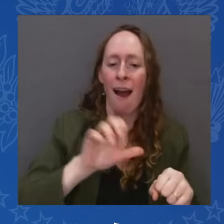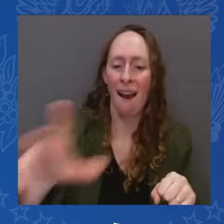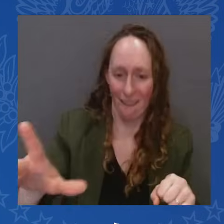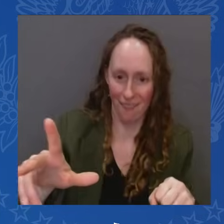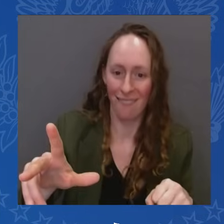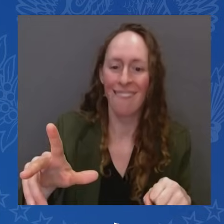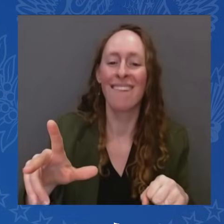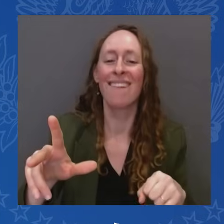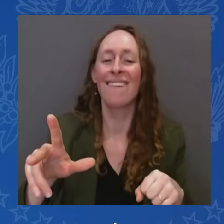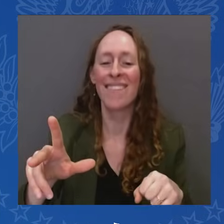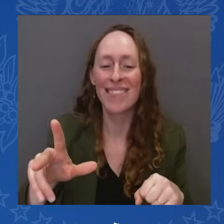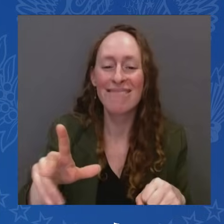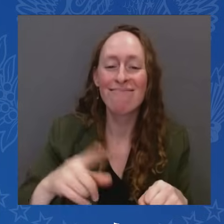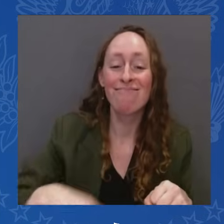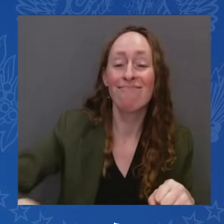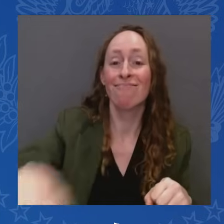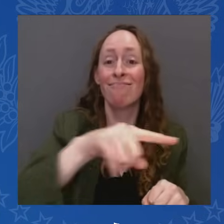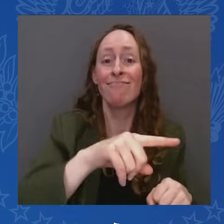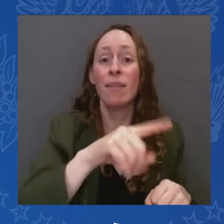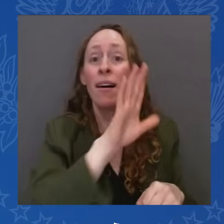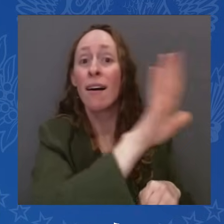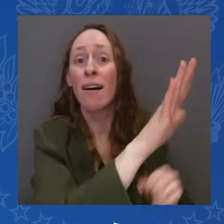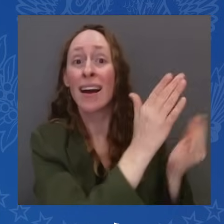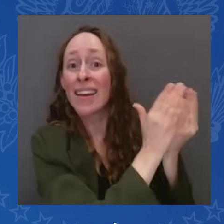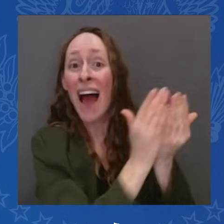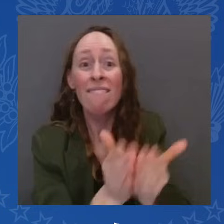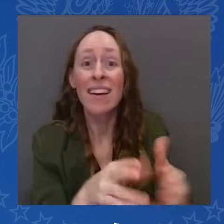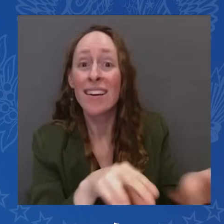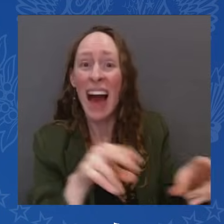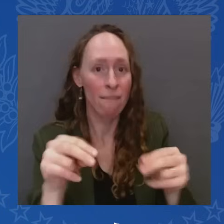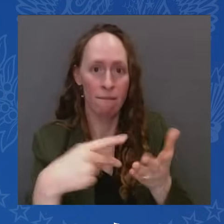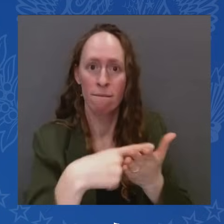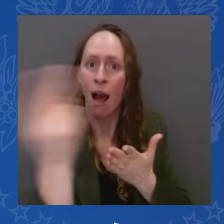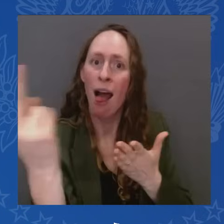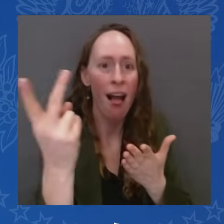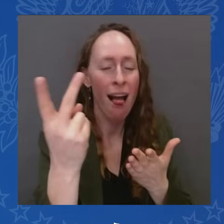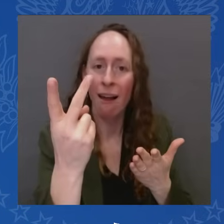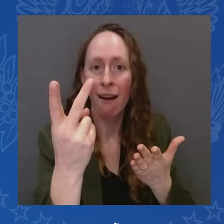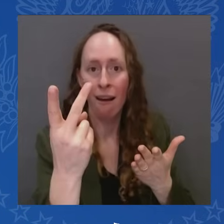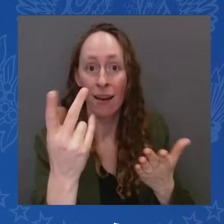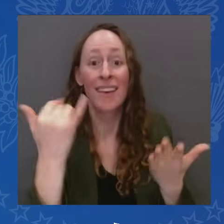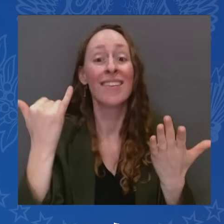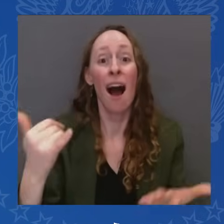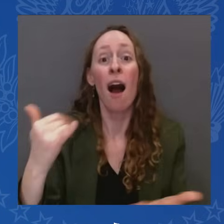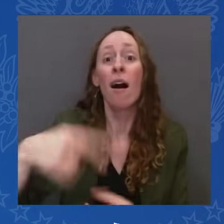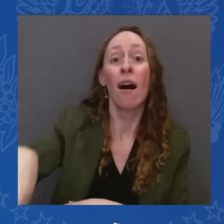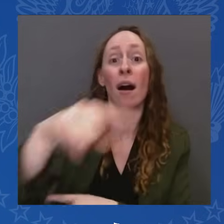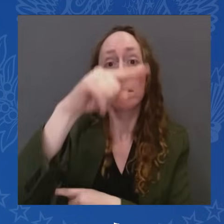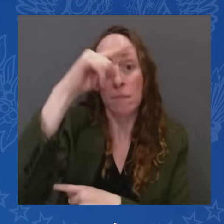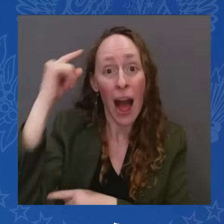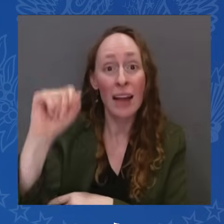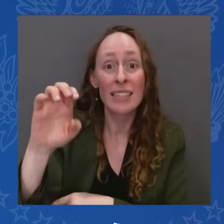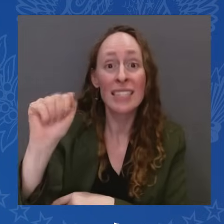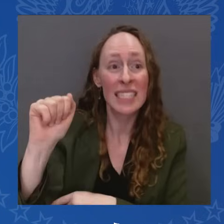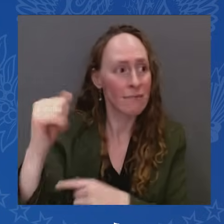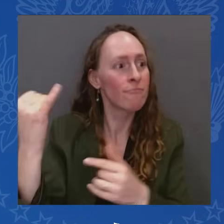And thanks to the incredible courage of the Ukrainian people and the bipartisan support from our Congress -- but it's not just American support.